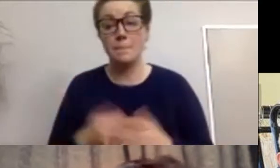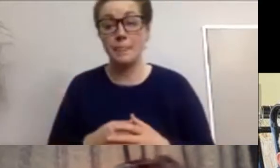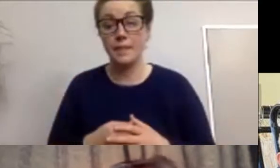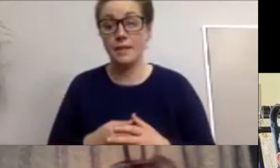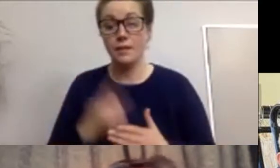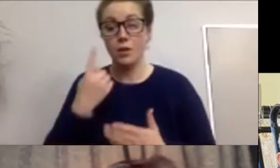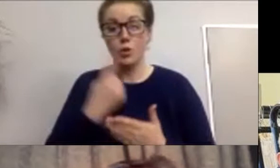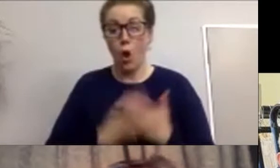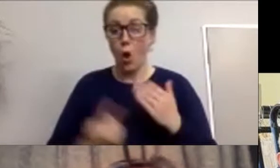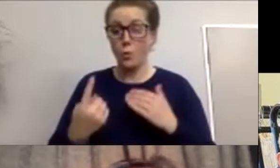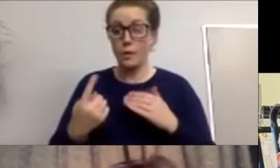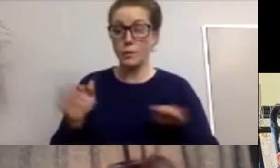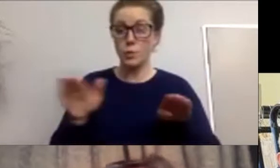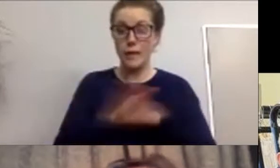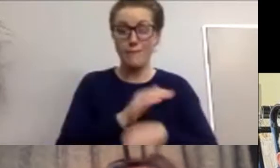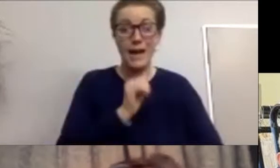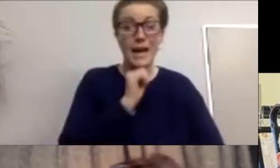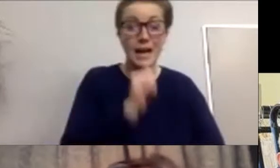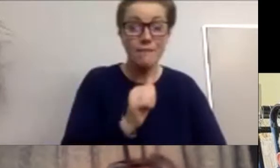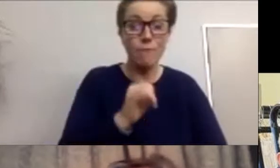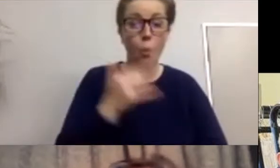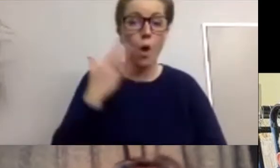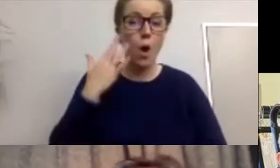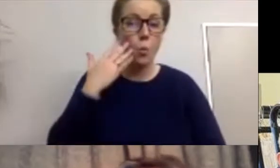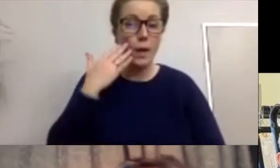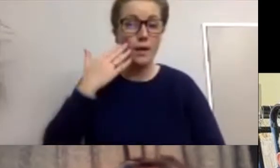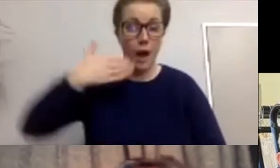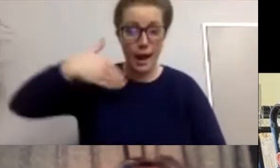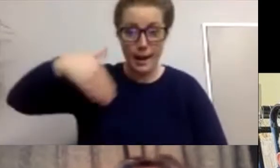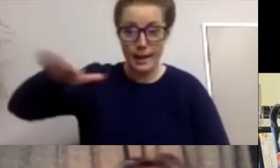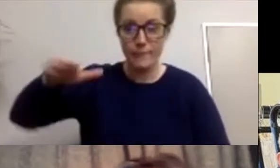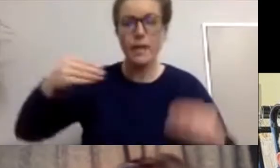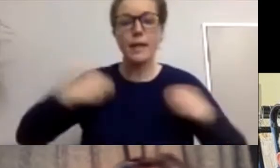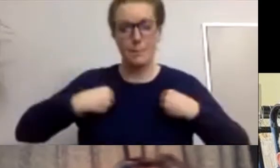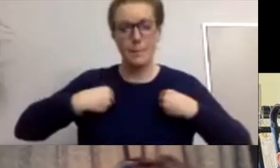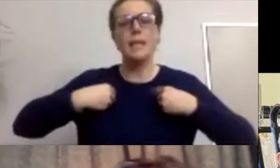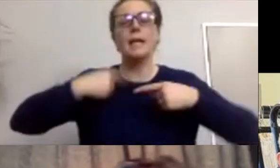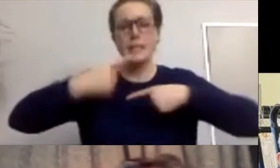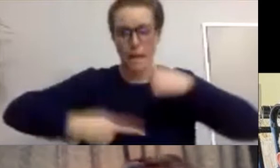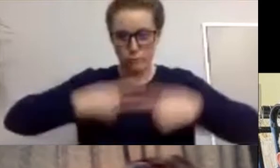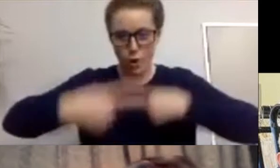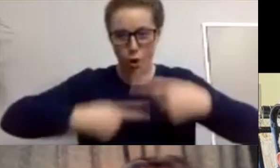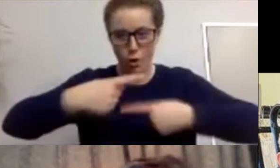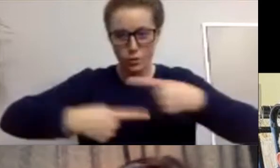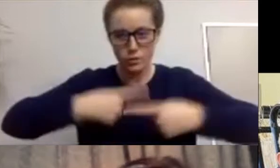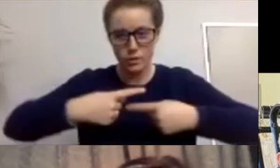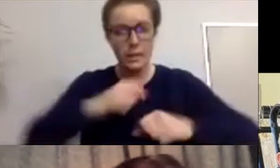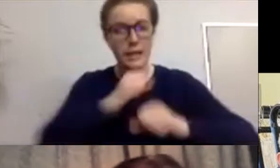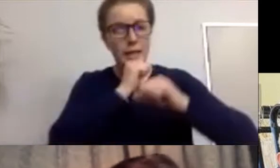that if, or when I leave my role, the company will continue being committed to